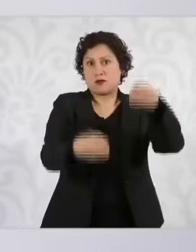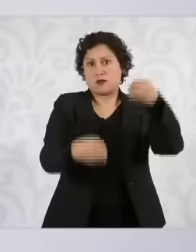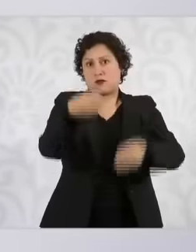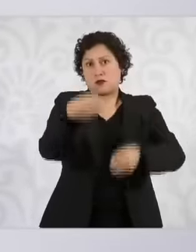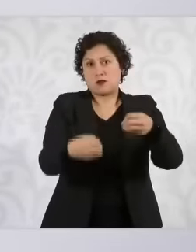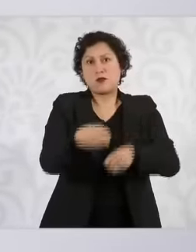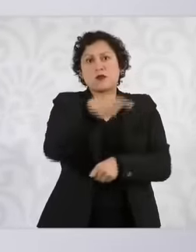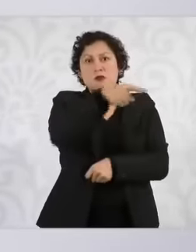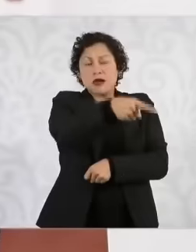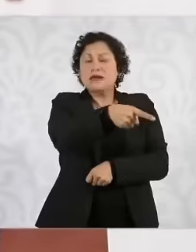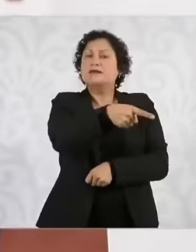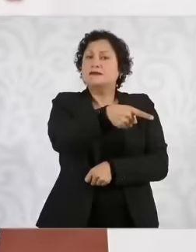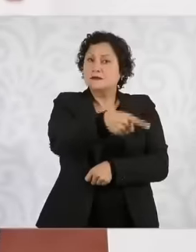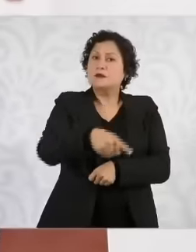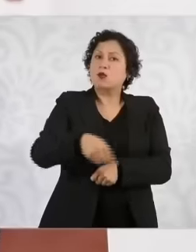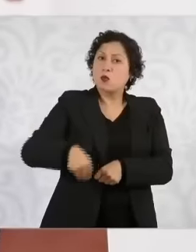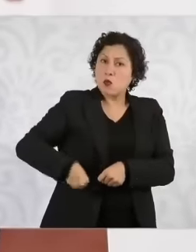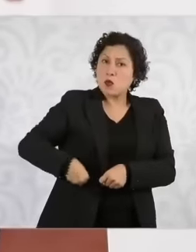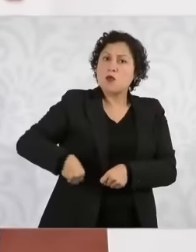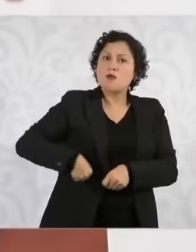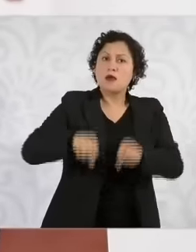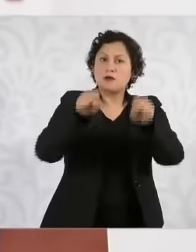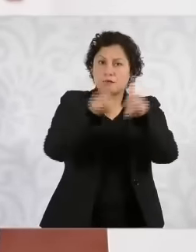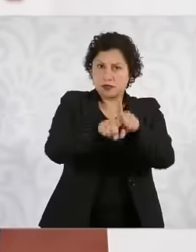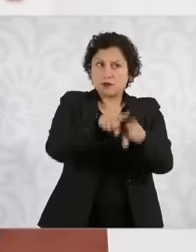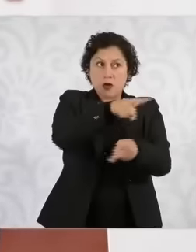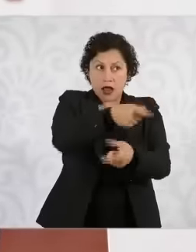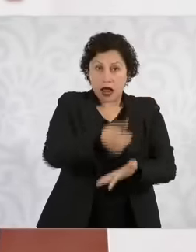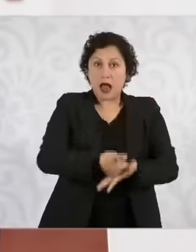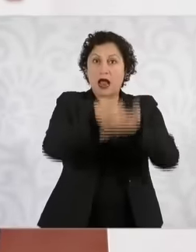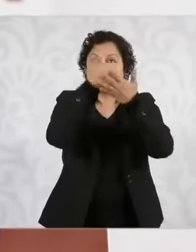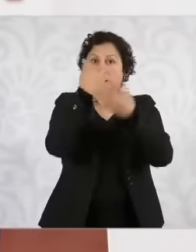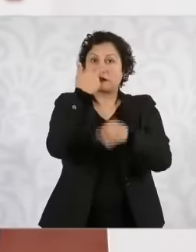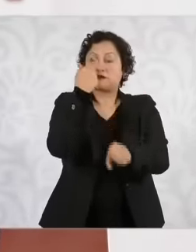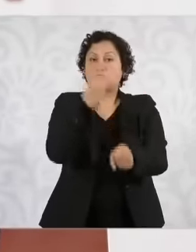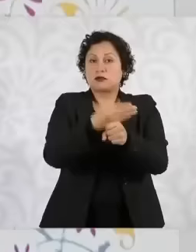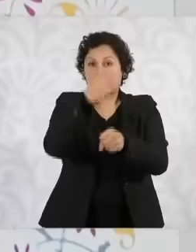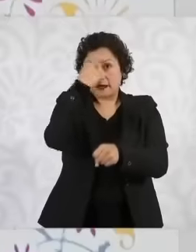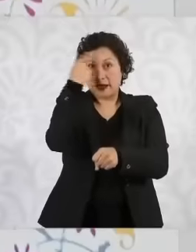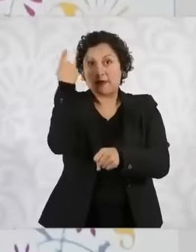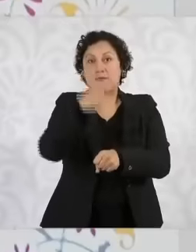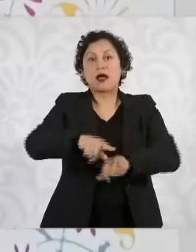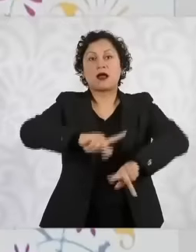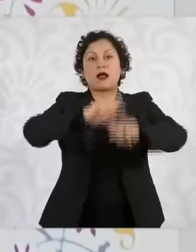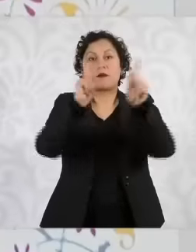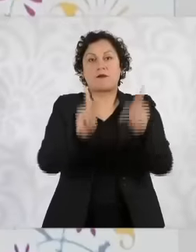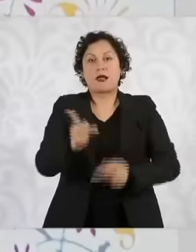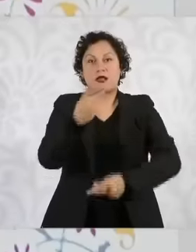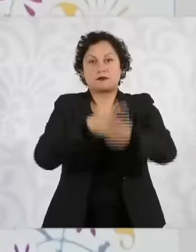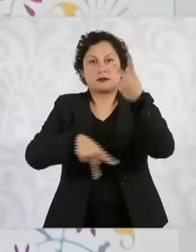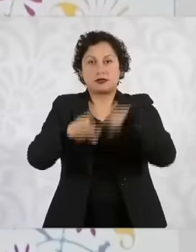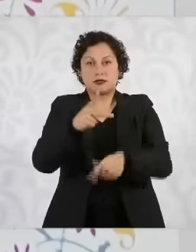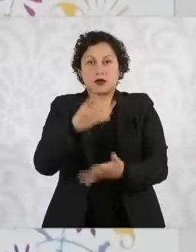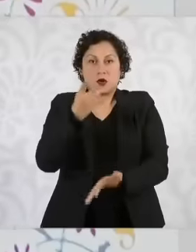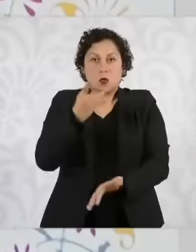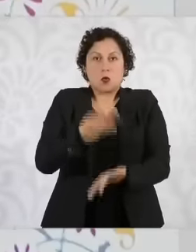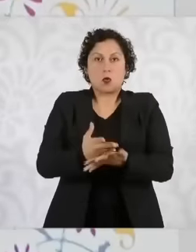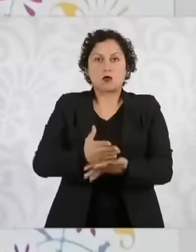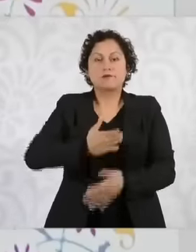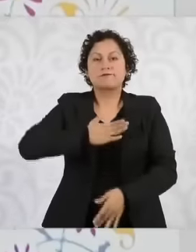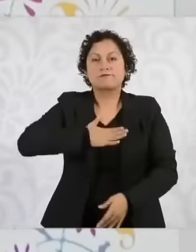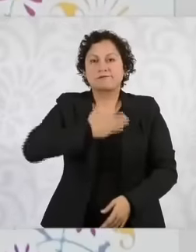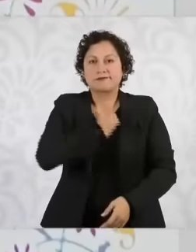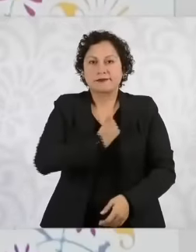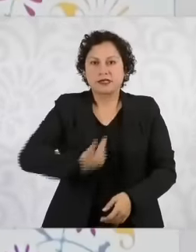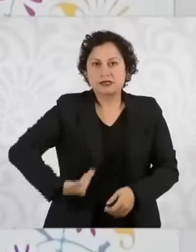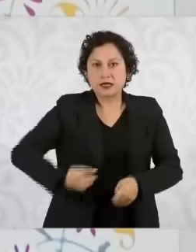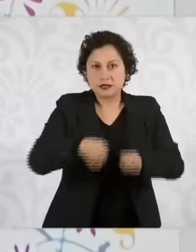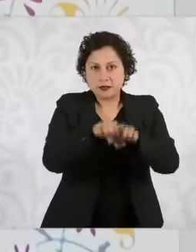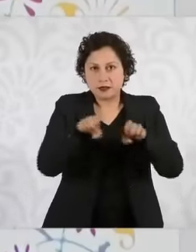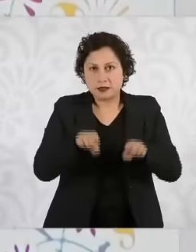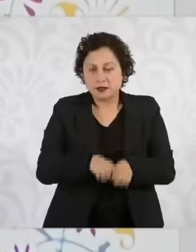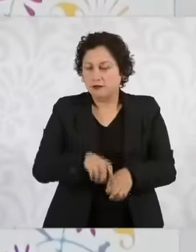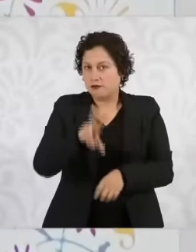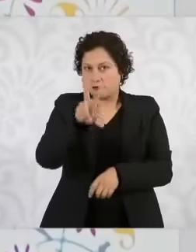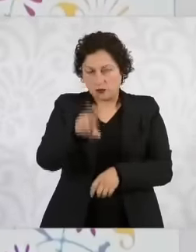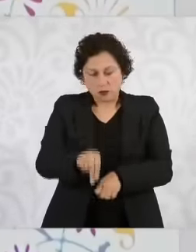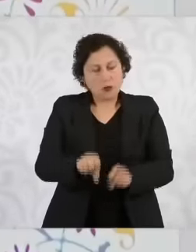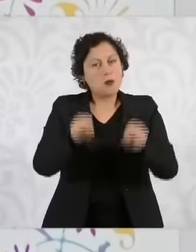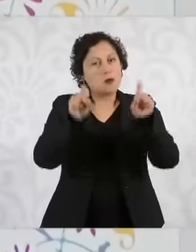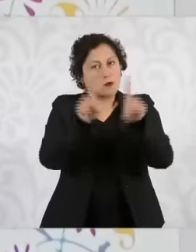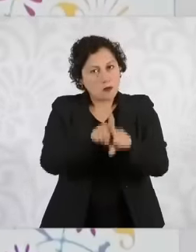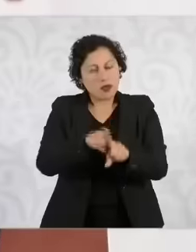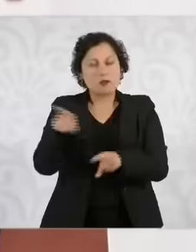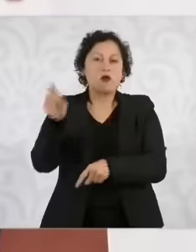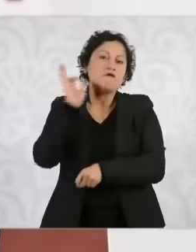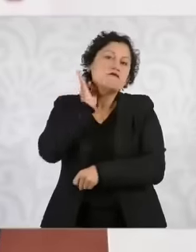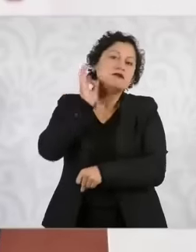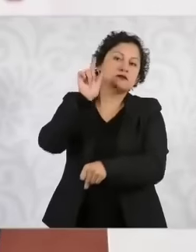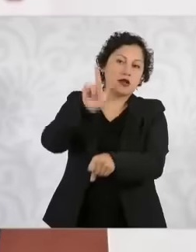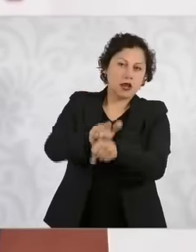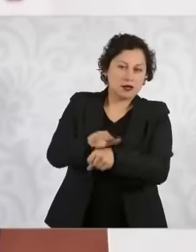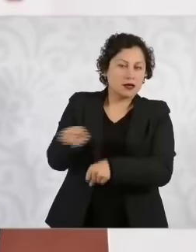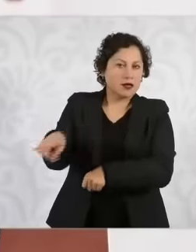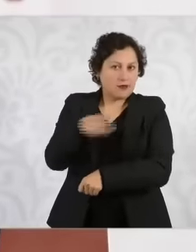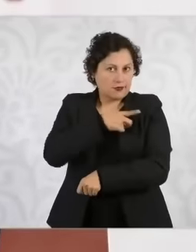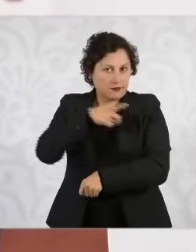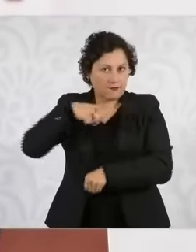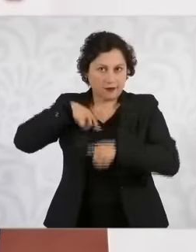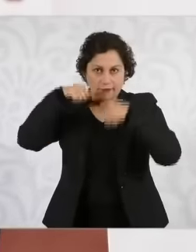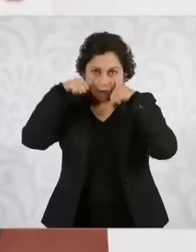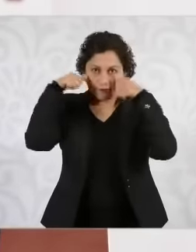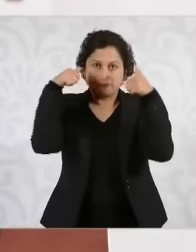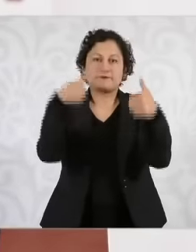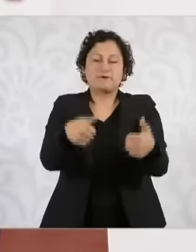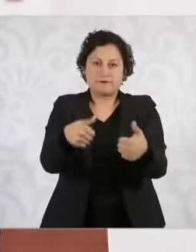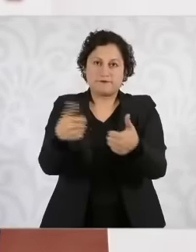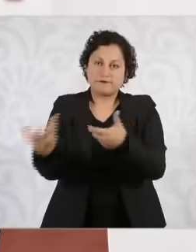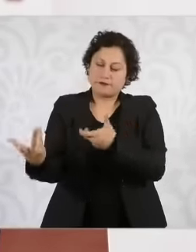country It is not only the executive, but also It is the prosecutor's office that is part of the executive although with